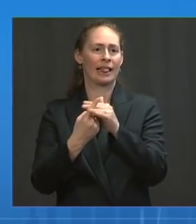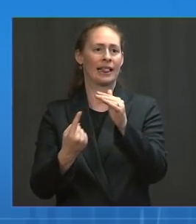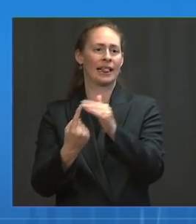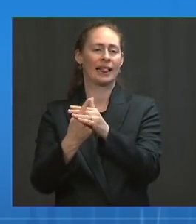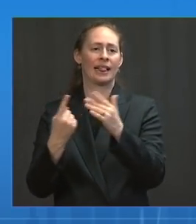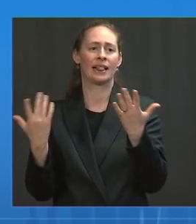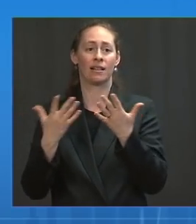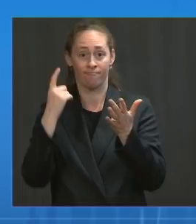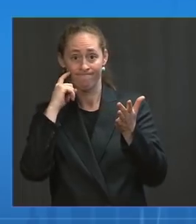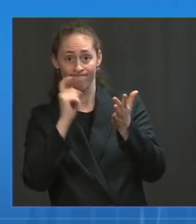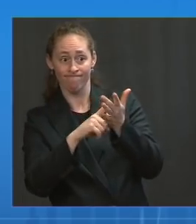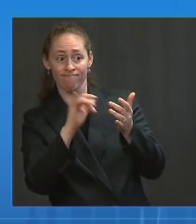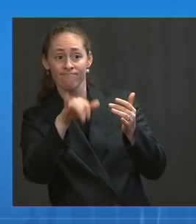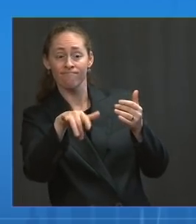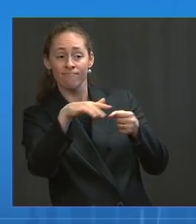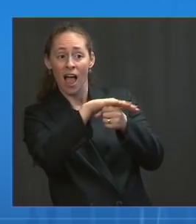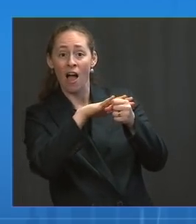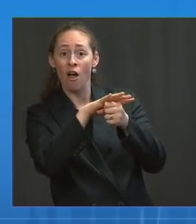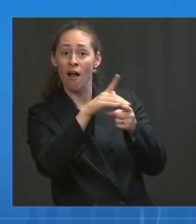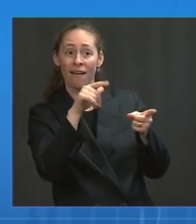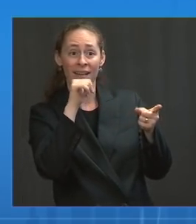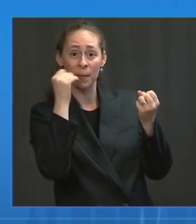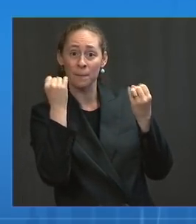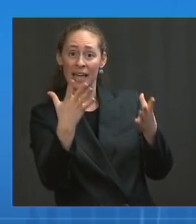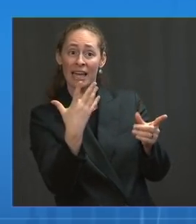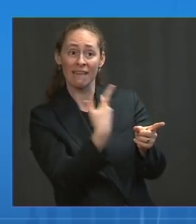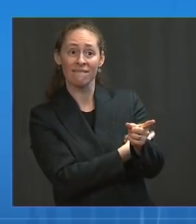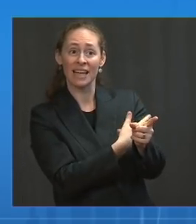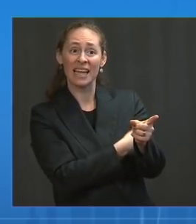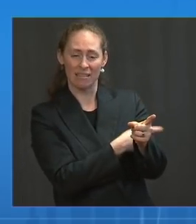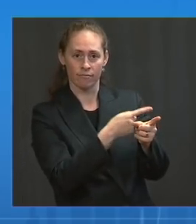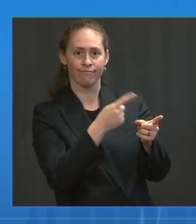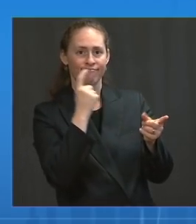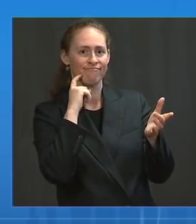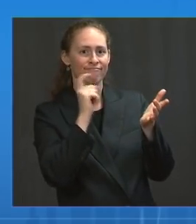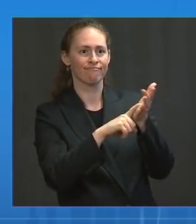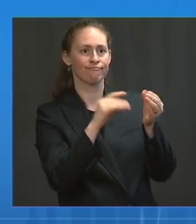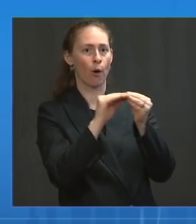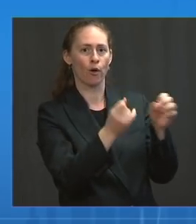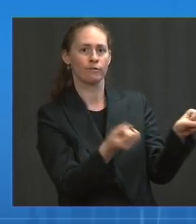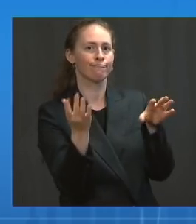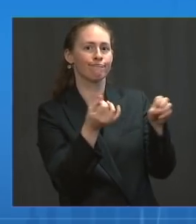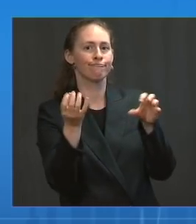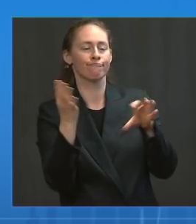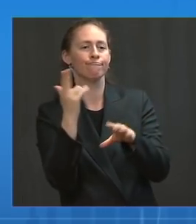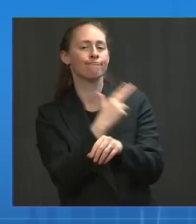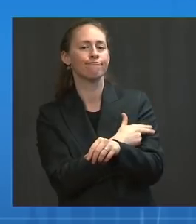coverage cases and hospitalizations are up. Further, we are seeing some small clusters